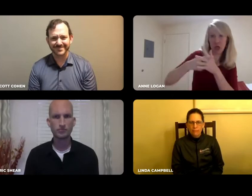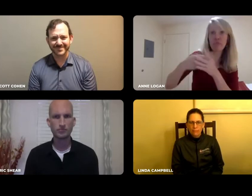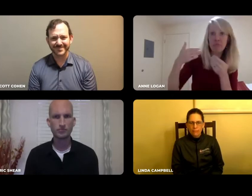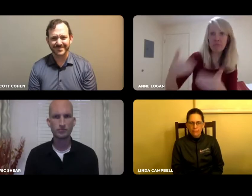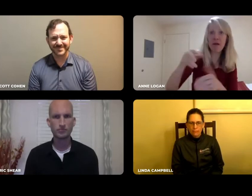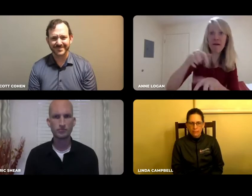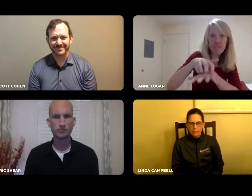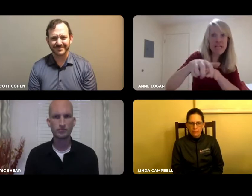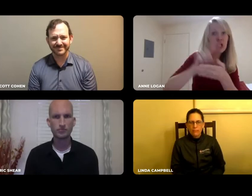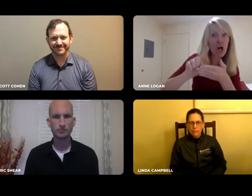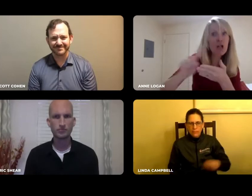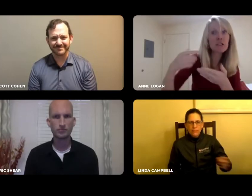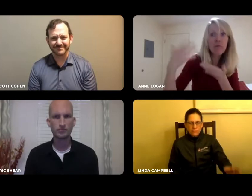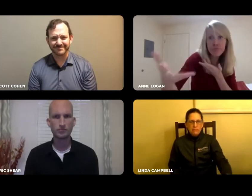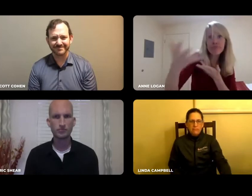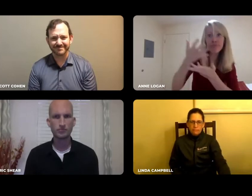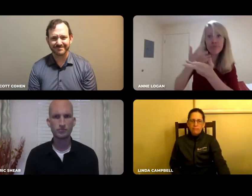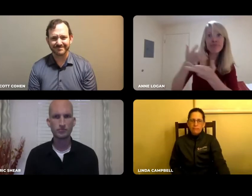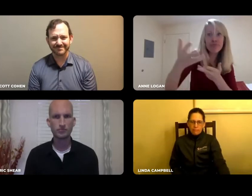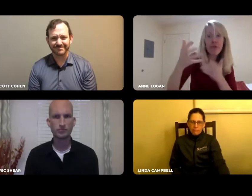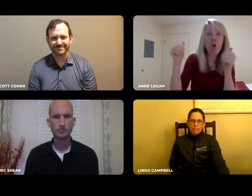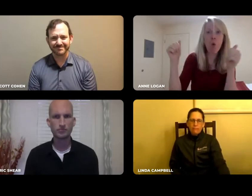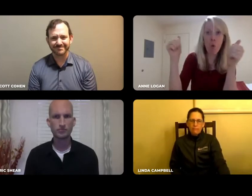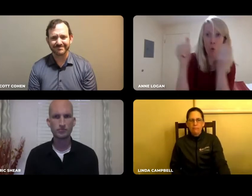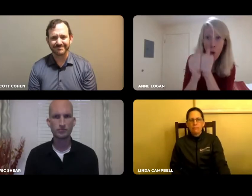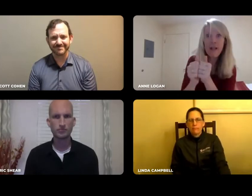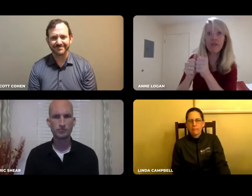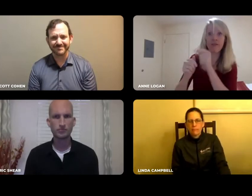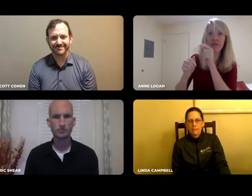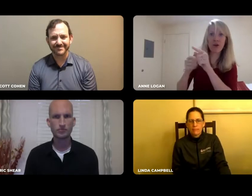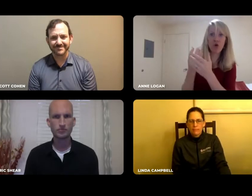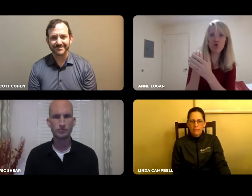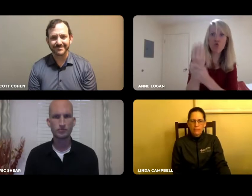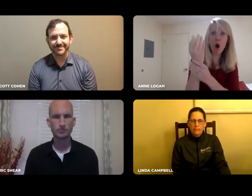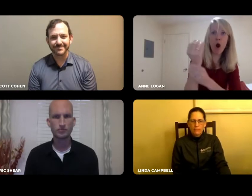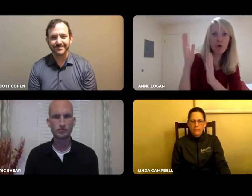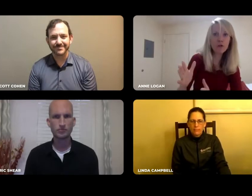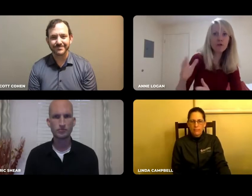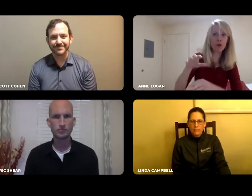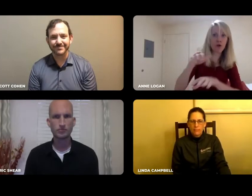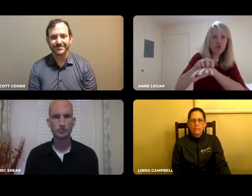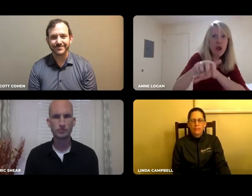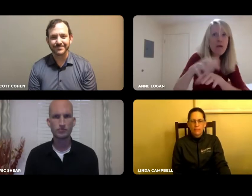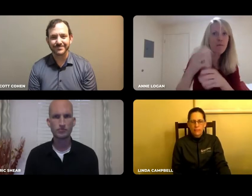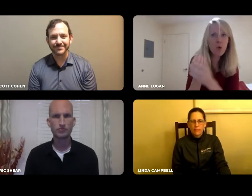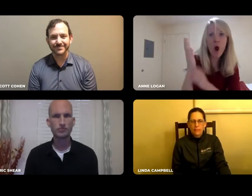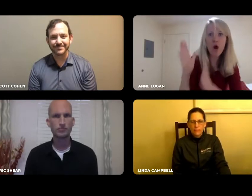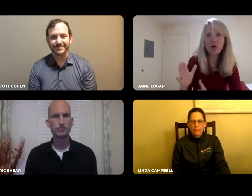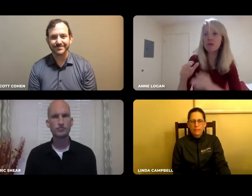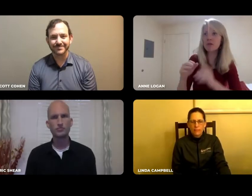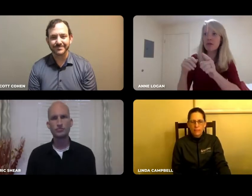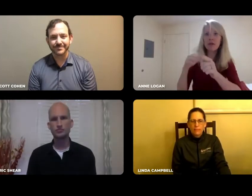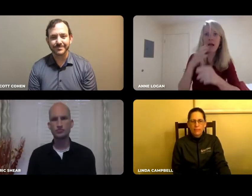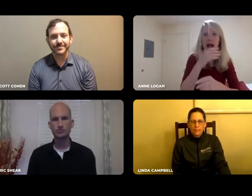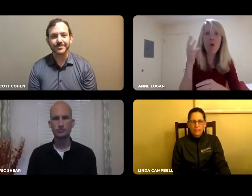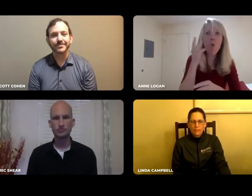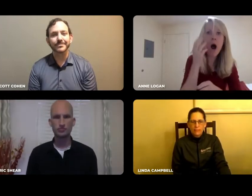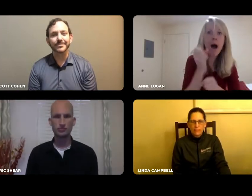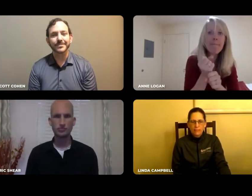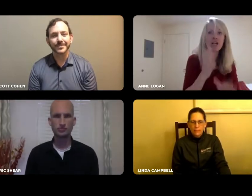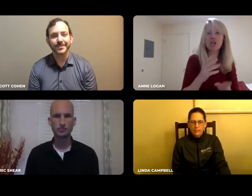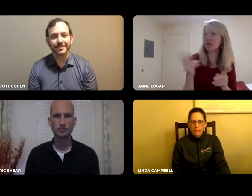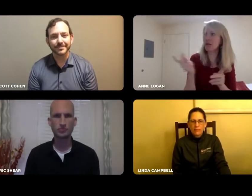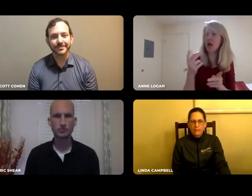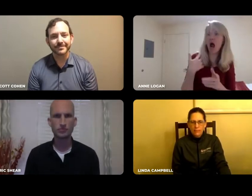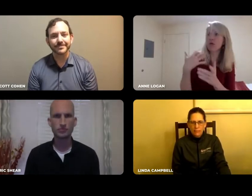Then I started researching grapes and I worked with growers and winemakers.